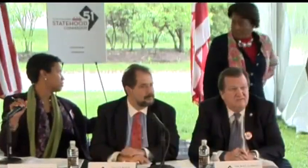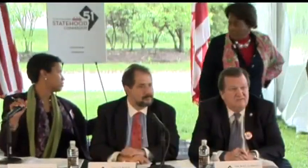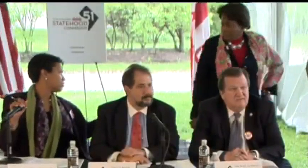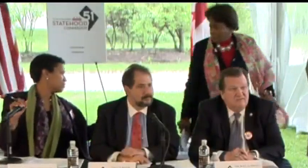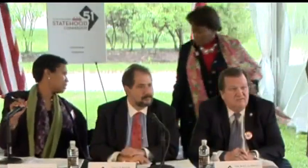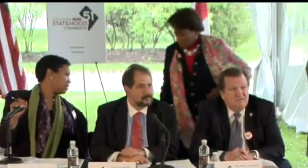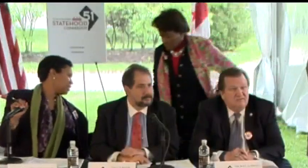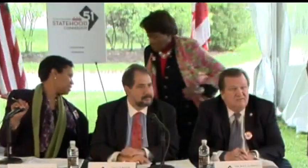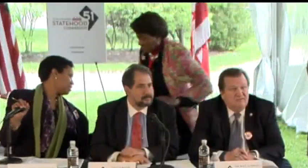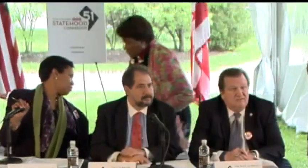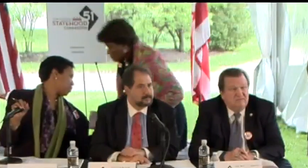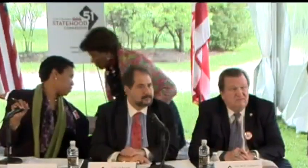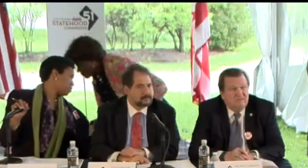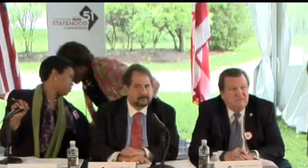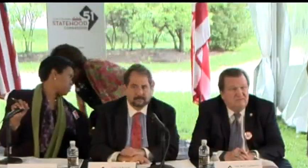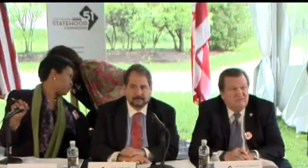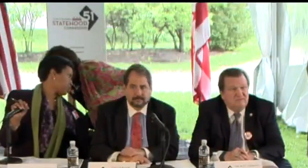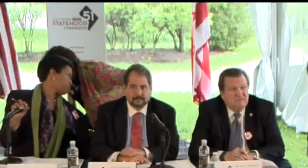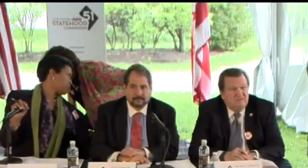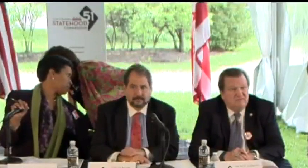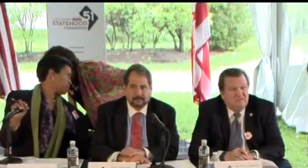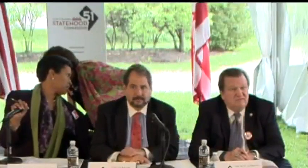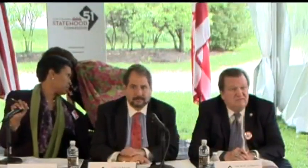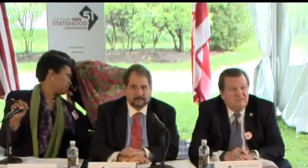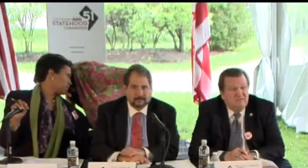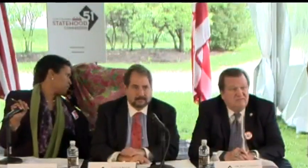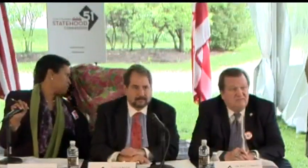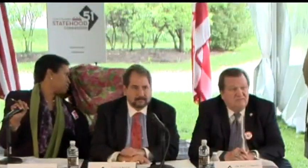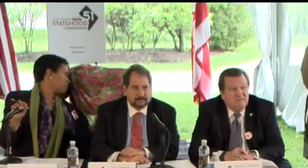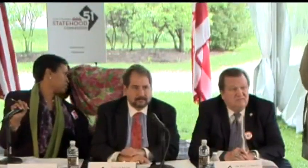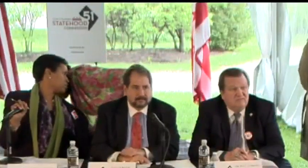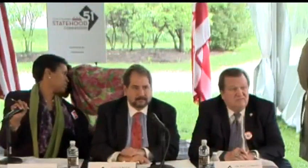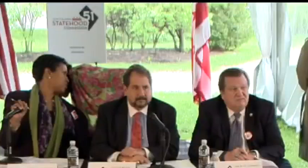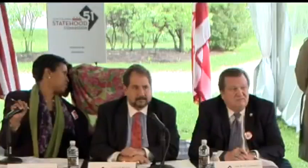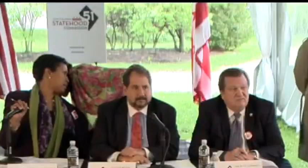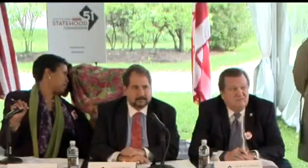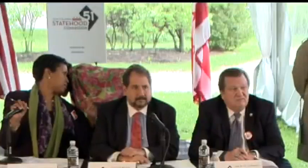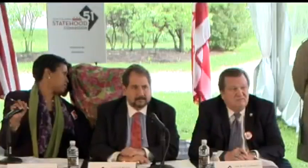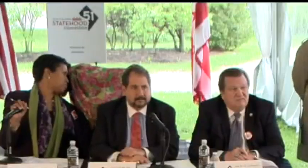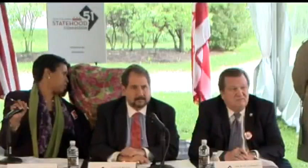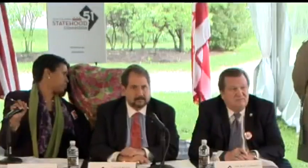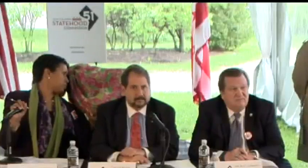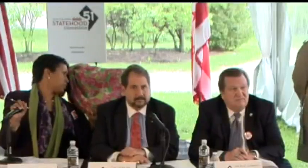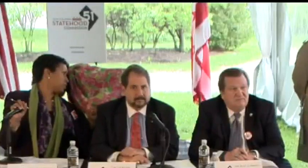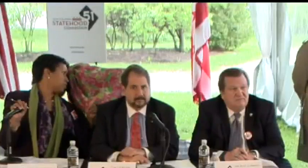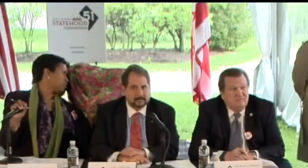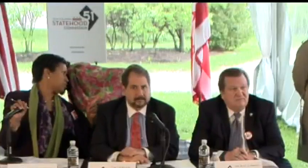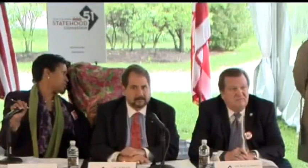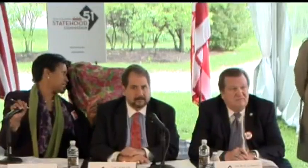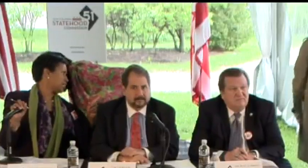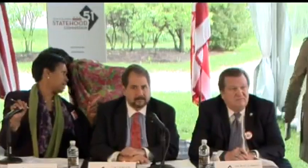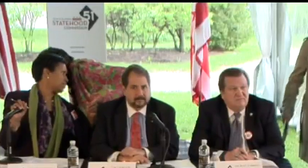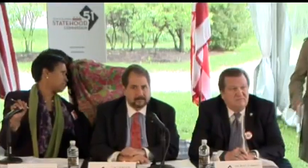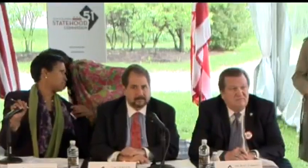THE ONLY WAY WE GET OUR FULL RIGHTS. WE HAVE TO BE A STATE. I HAVE TWO THINGS I JUST WANT TO